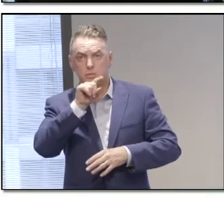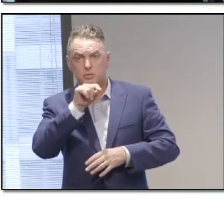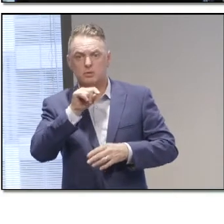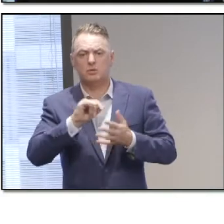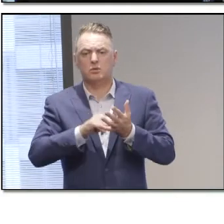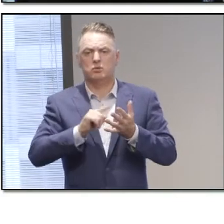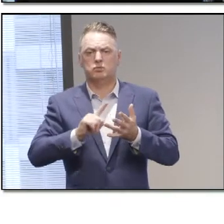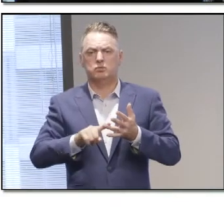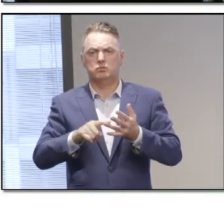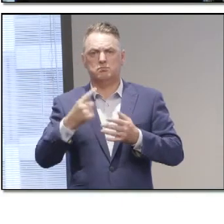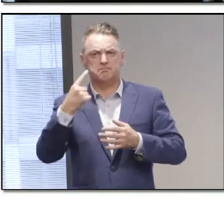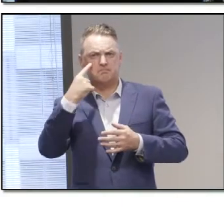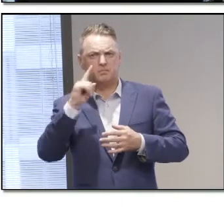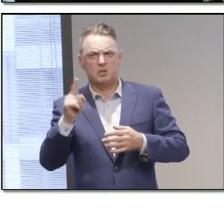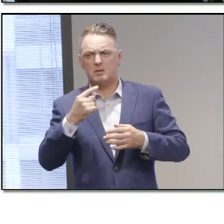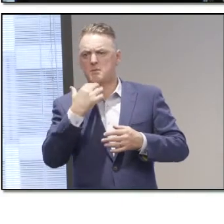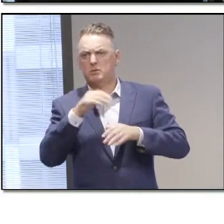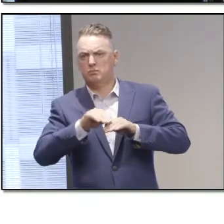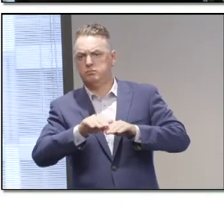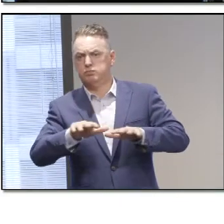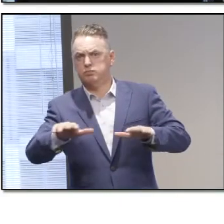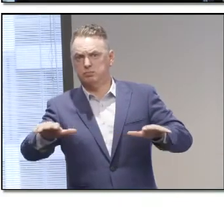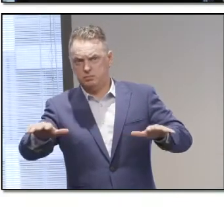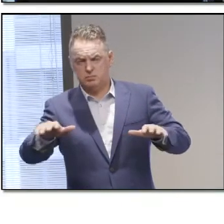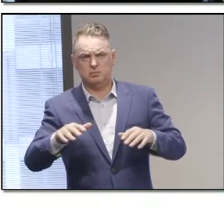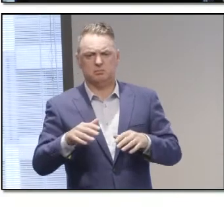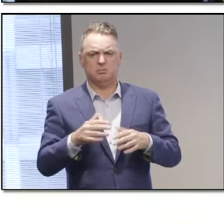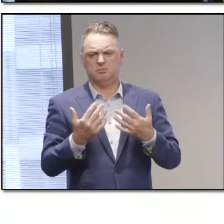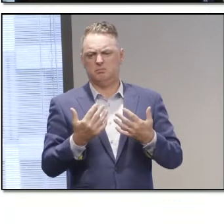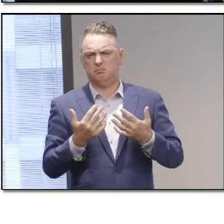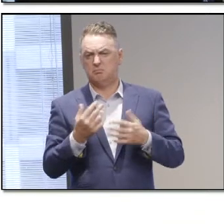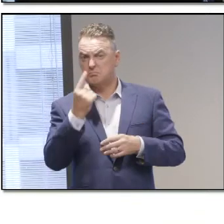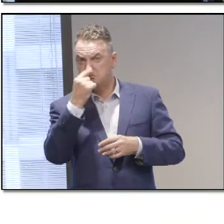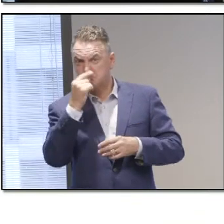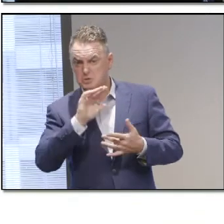is the spatial distribution of these chemicals what is the likely contact with them via these